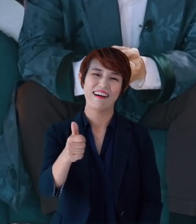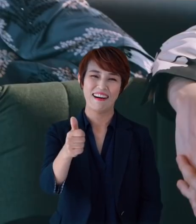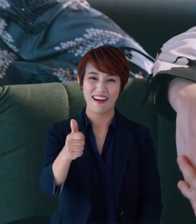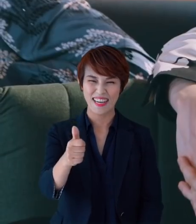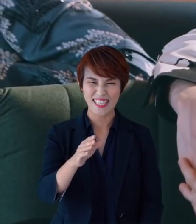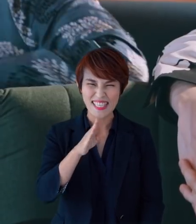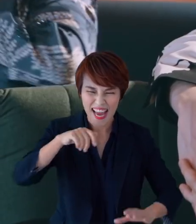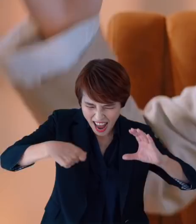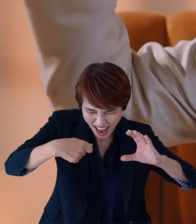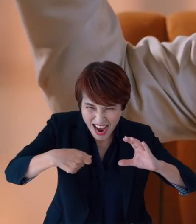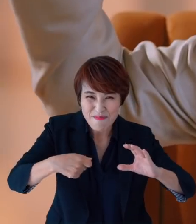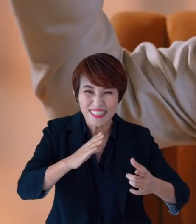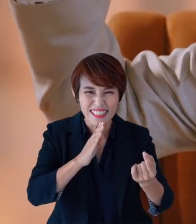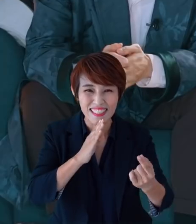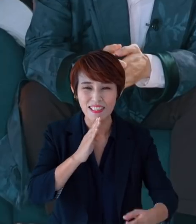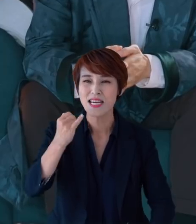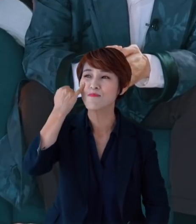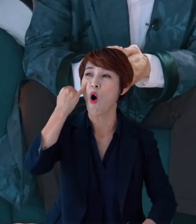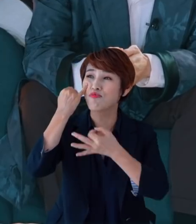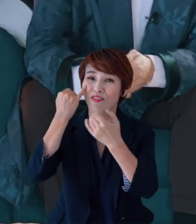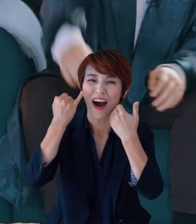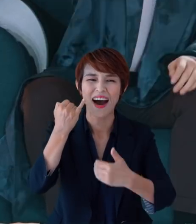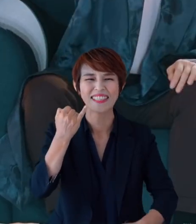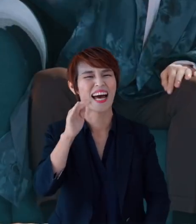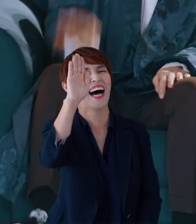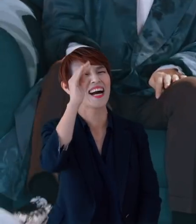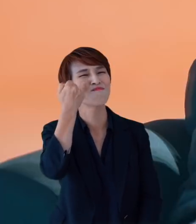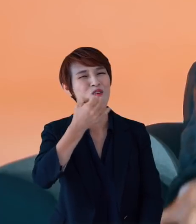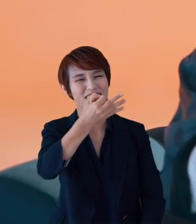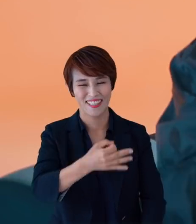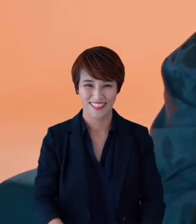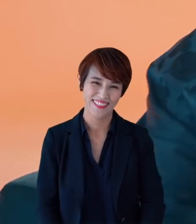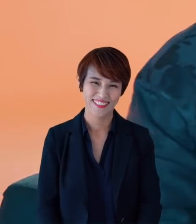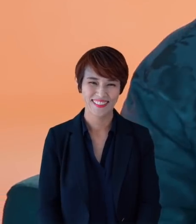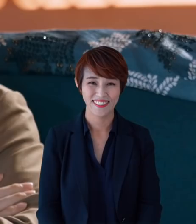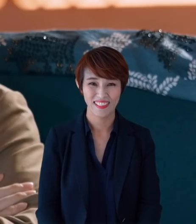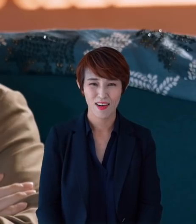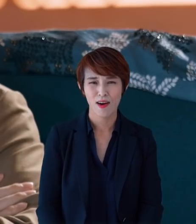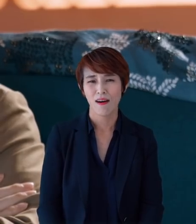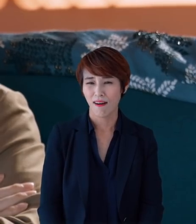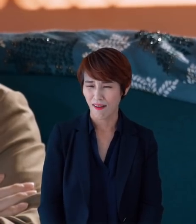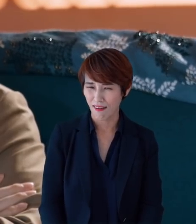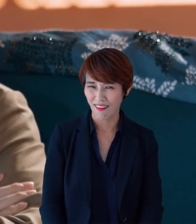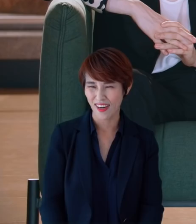We ate our hearts out that night, didn’t we? Wasn’t someone calling out “Auntie” to the owner, too? Jin: It was me! j-hope: Jimin, you totally enjoyed yourself.